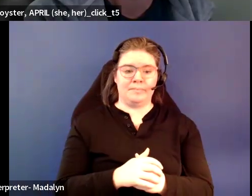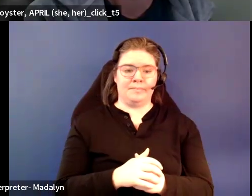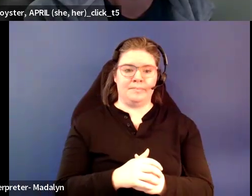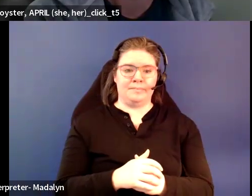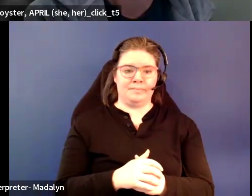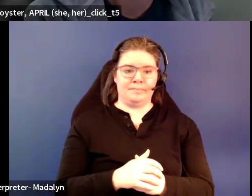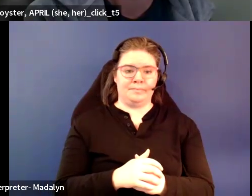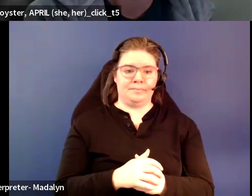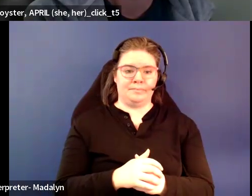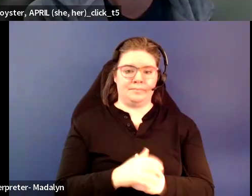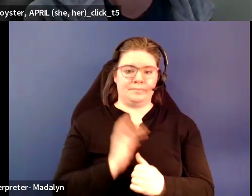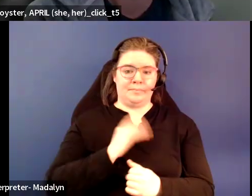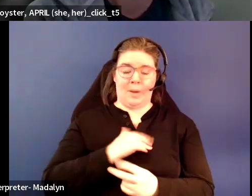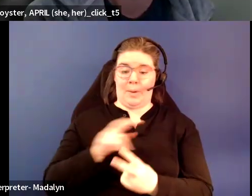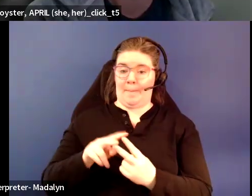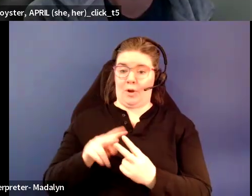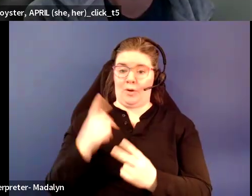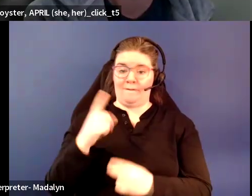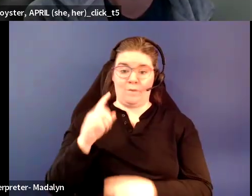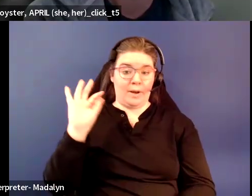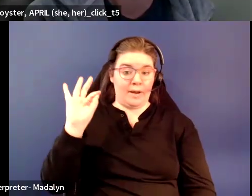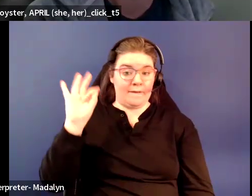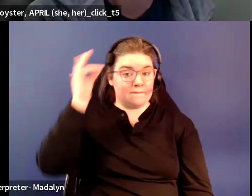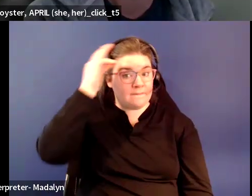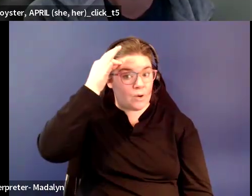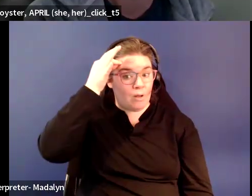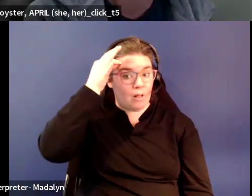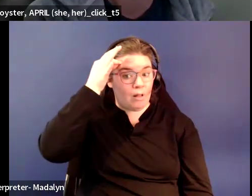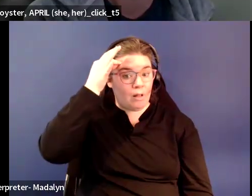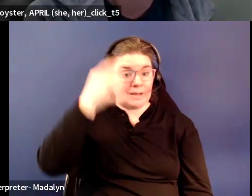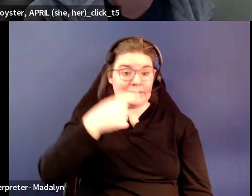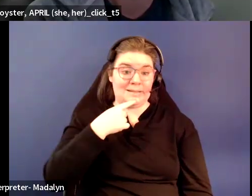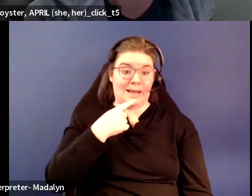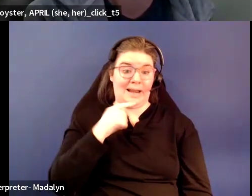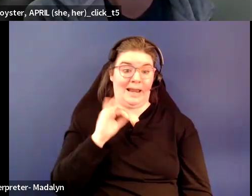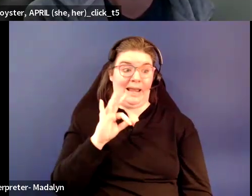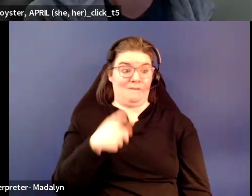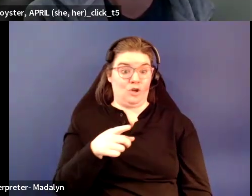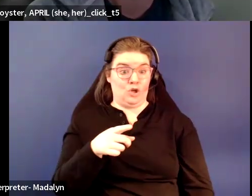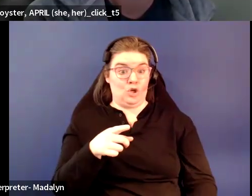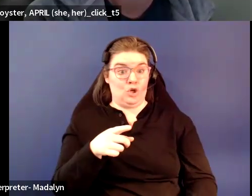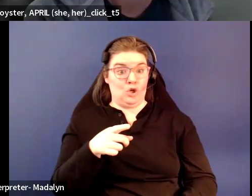Carolyn Grawi: partner for the Federal side. It said you could do it if you. If you've advertised that you're having a clinic.